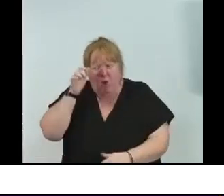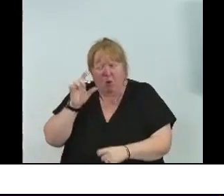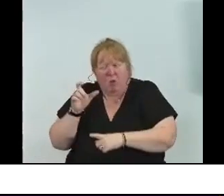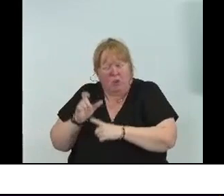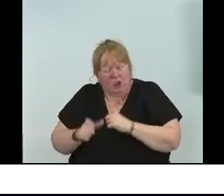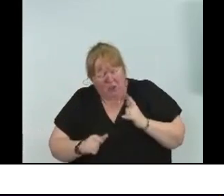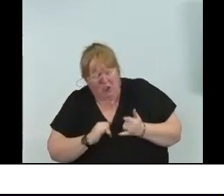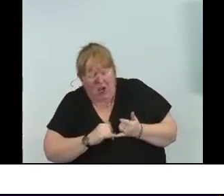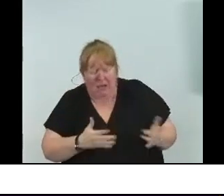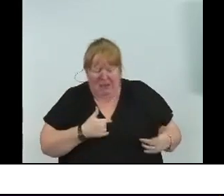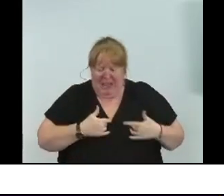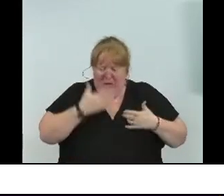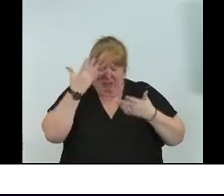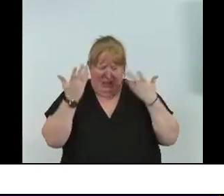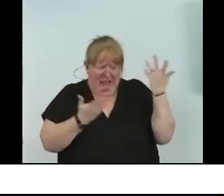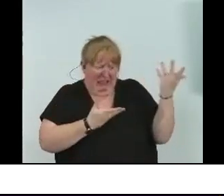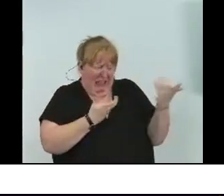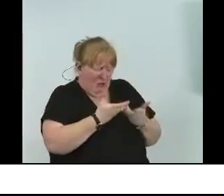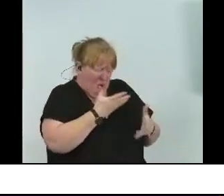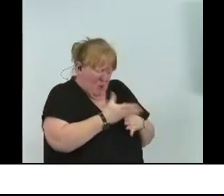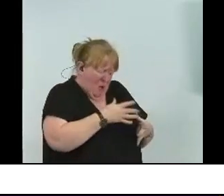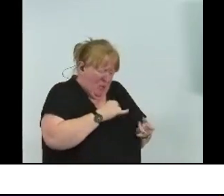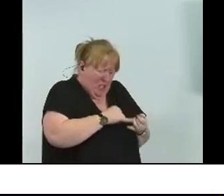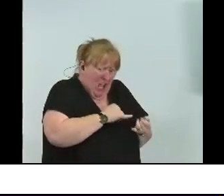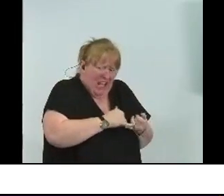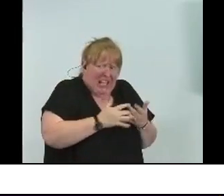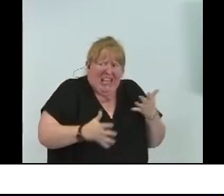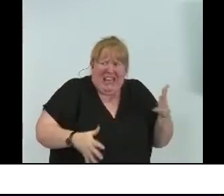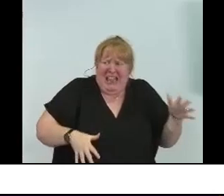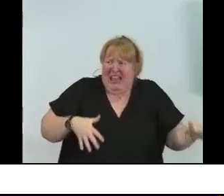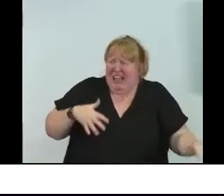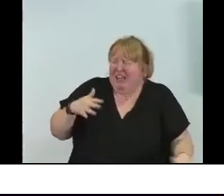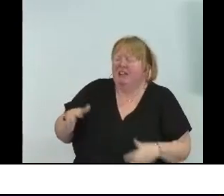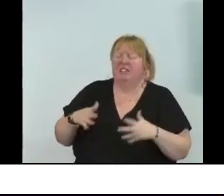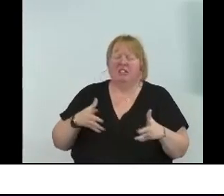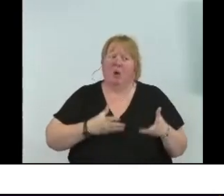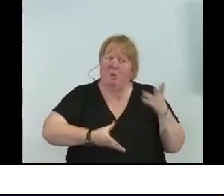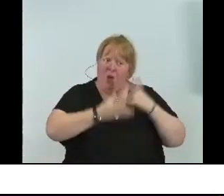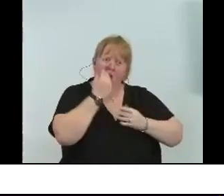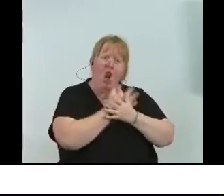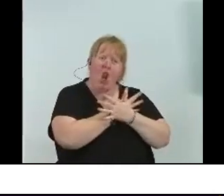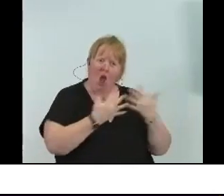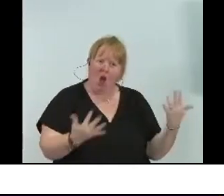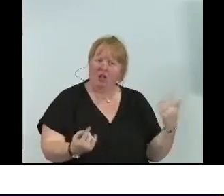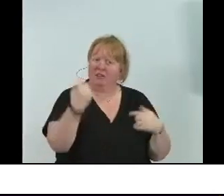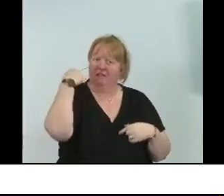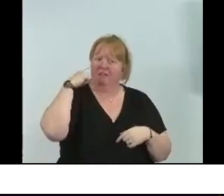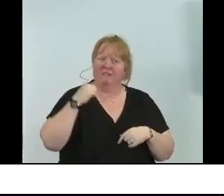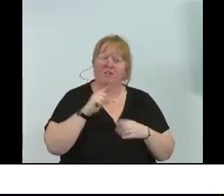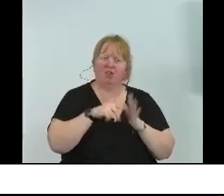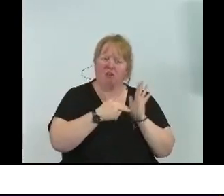but I didn't really know what I was doing. So we learned a lot, we and actually the